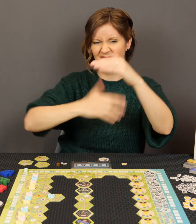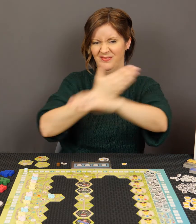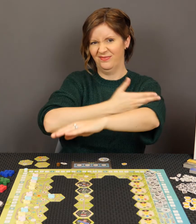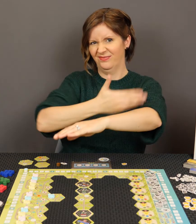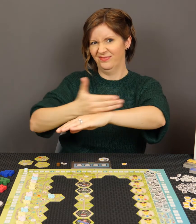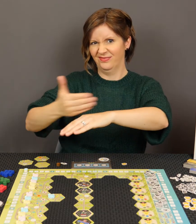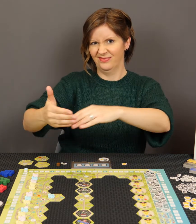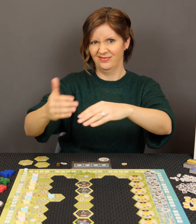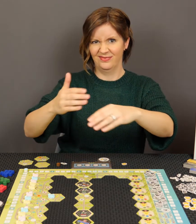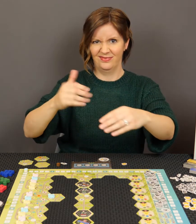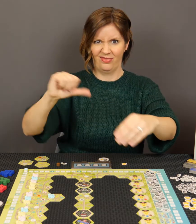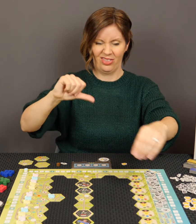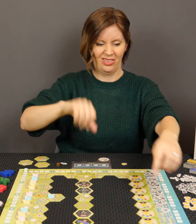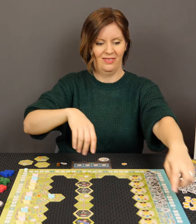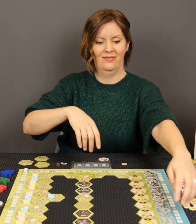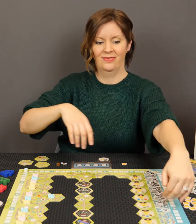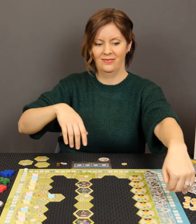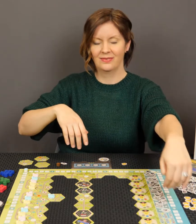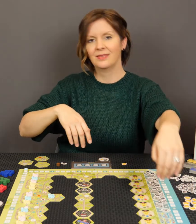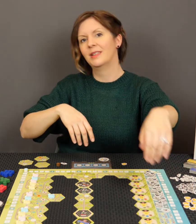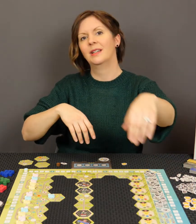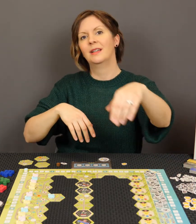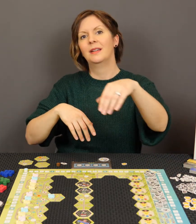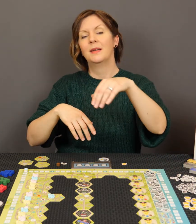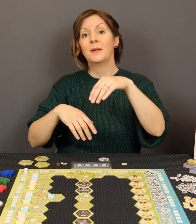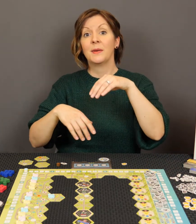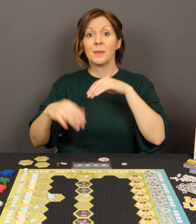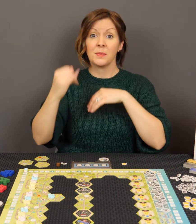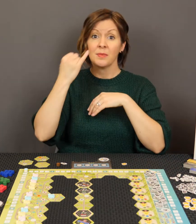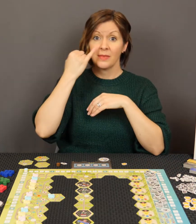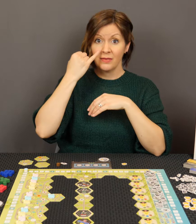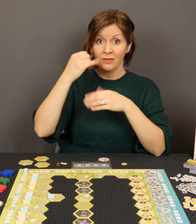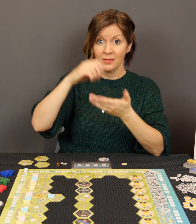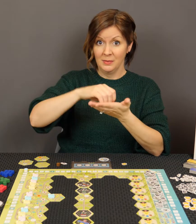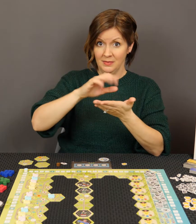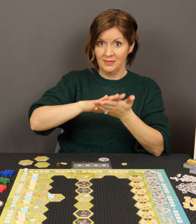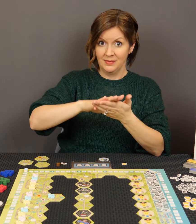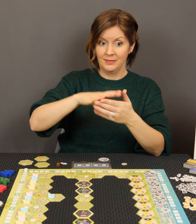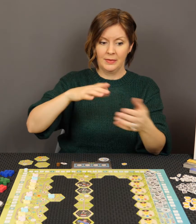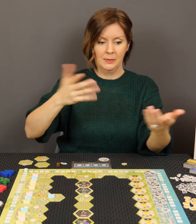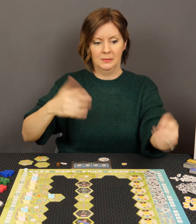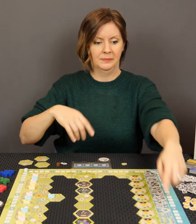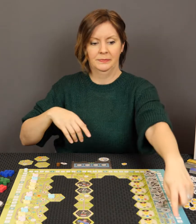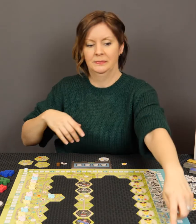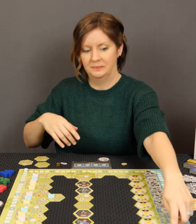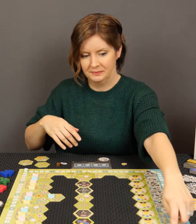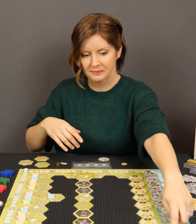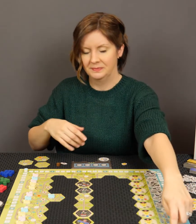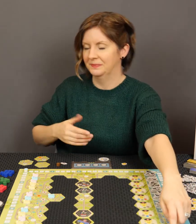Everything below it kind of gets worse.